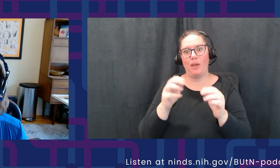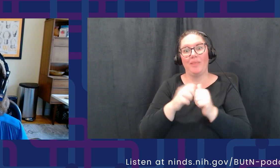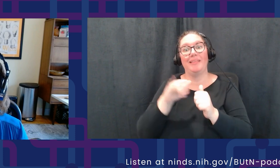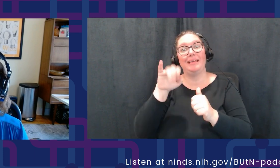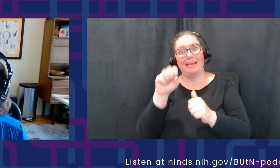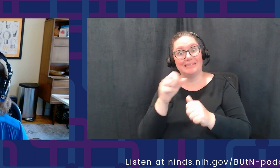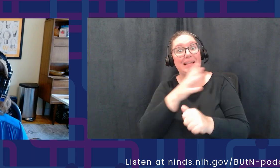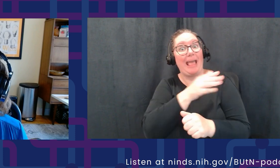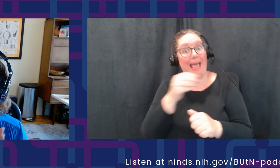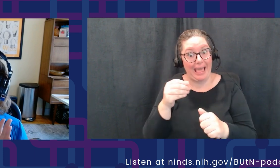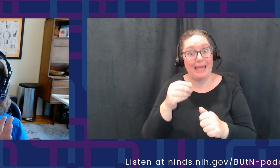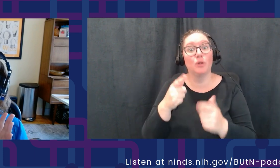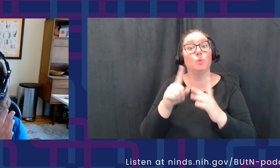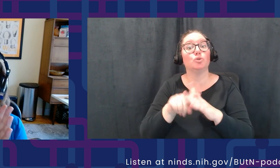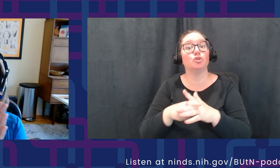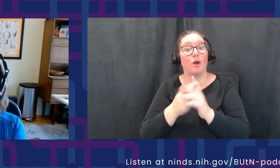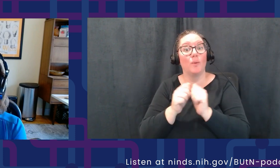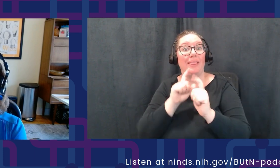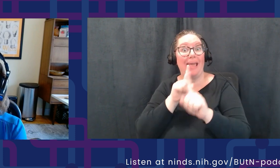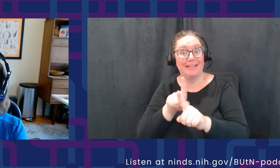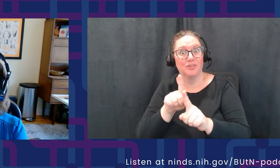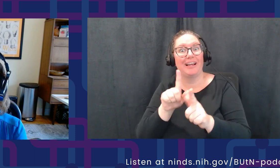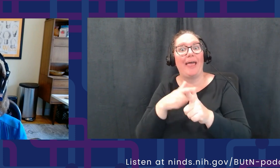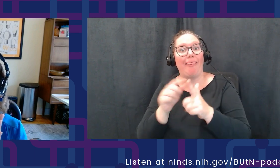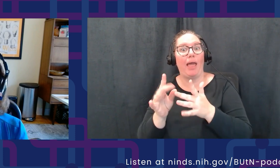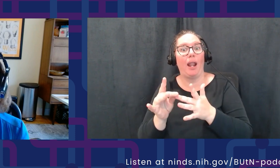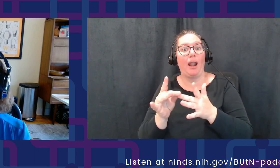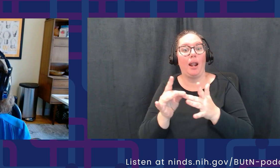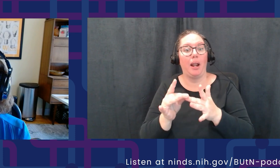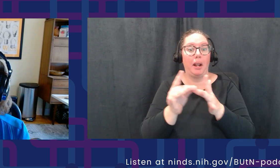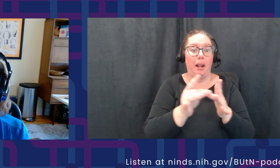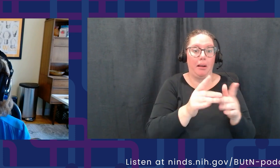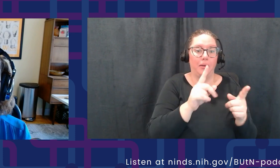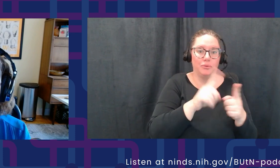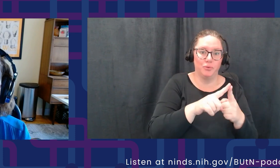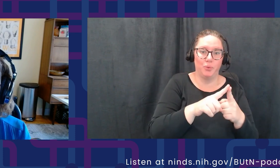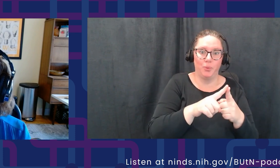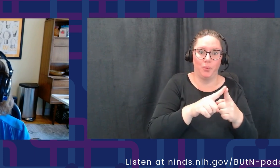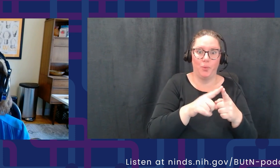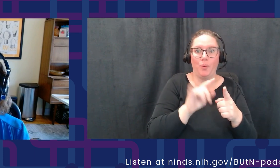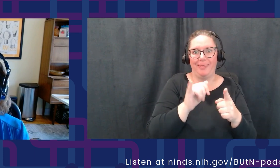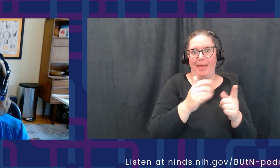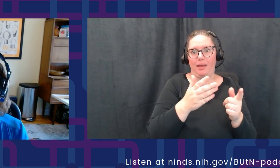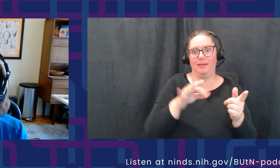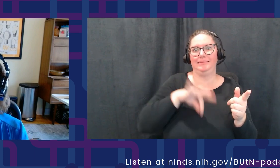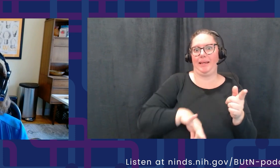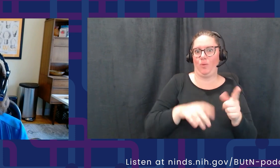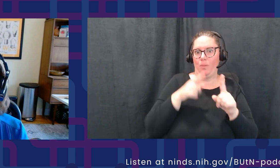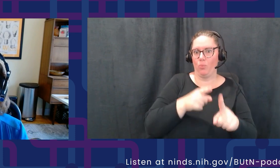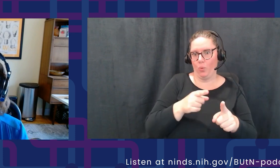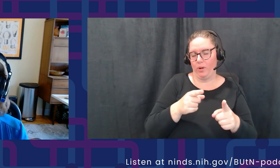is sort of you start with answering their question and then you take them into-- back into that take home point that you think is really important.